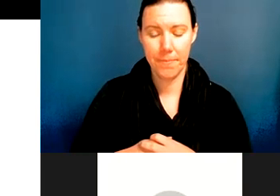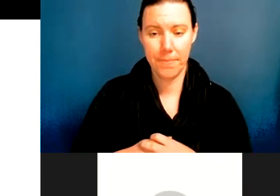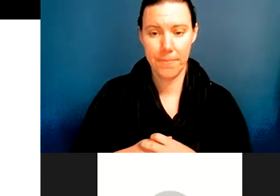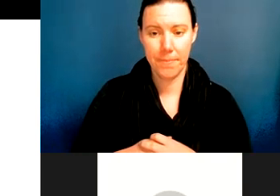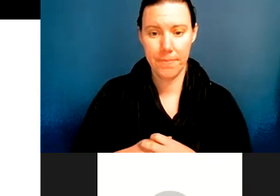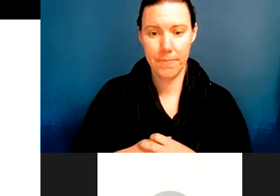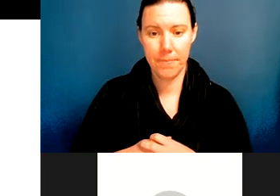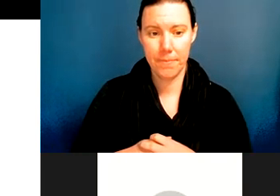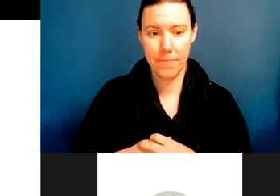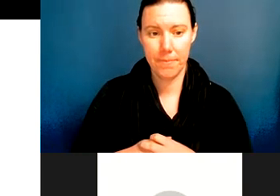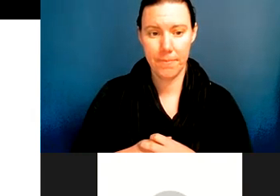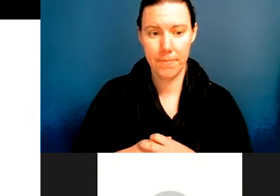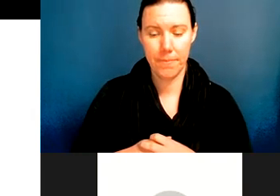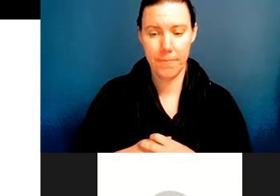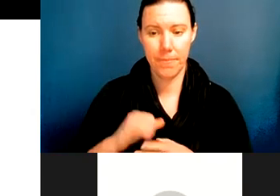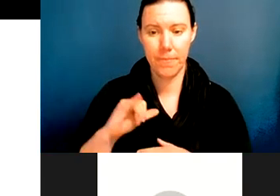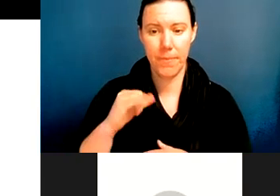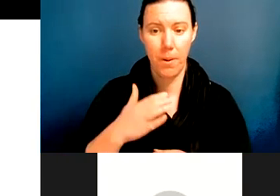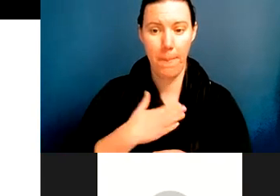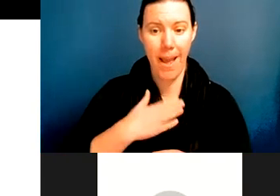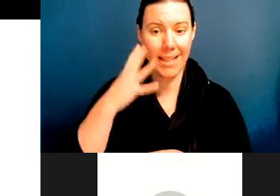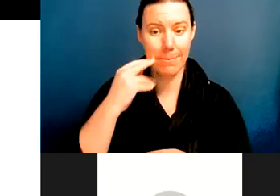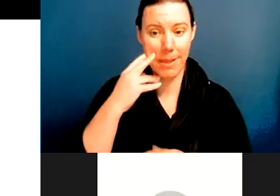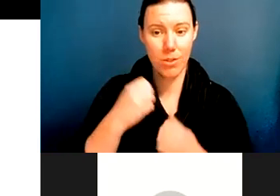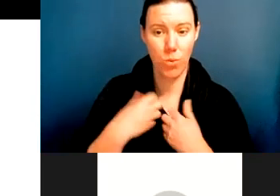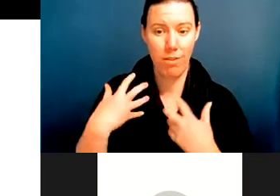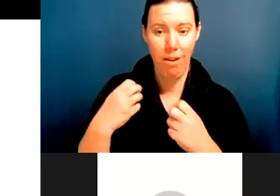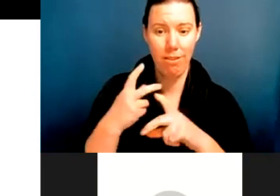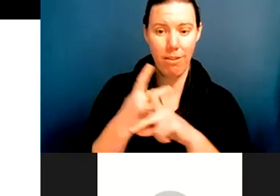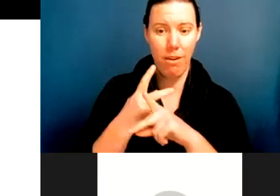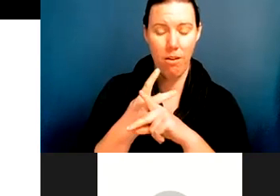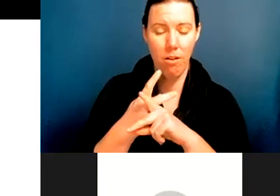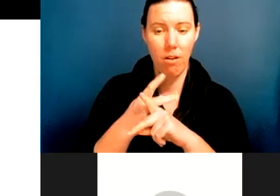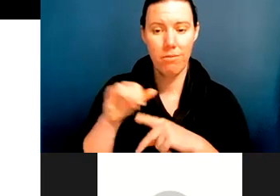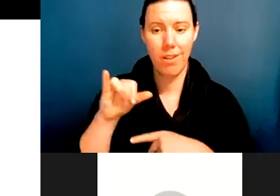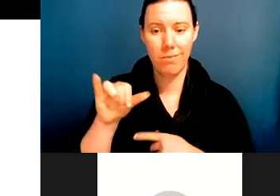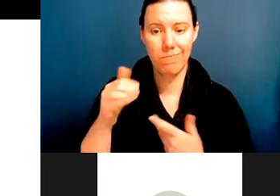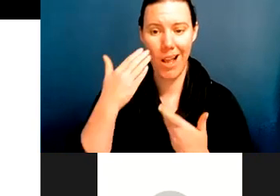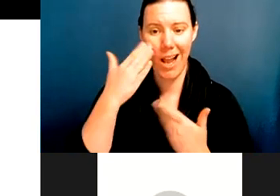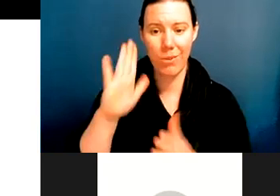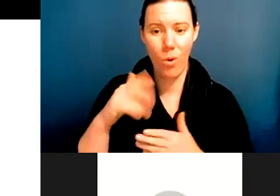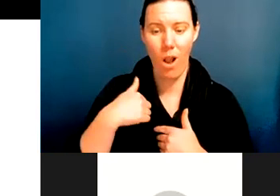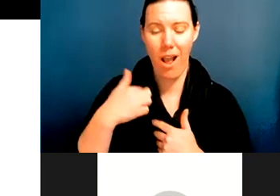[Ross] My of healthcare is like, I don't know, I been on for long time so,